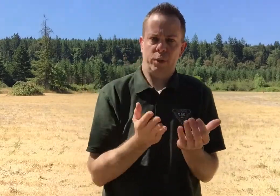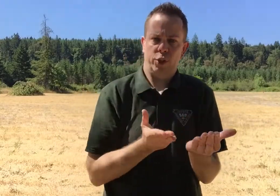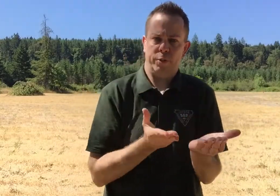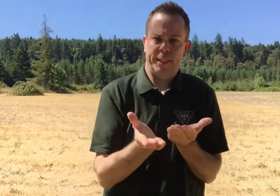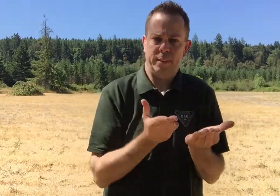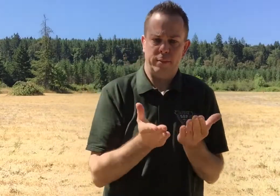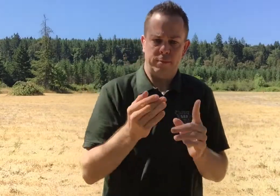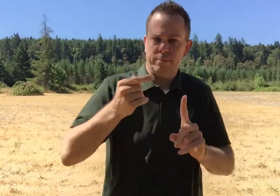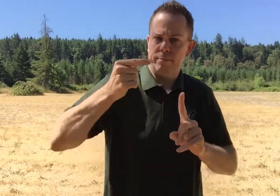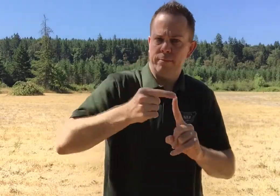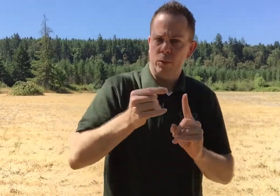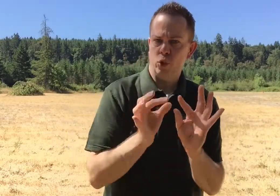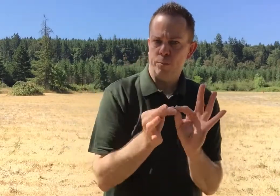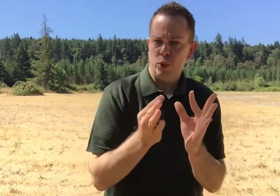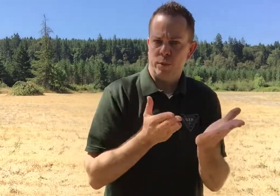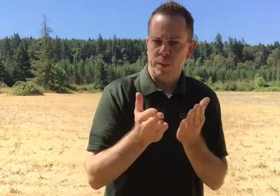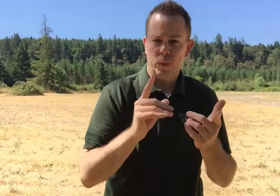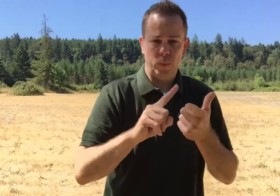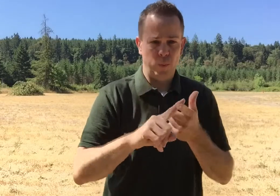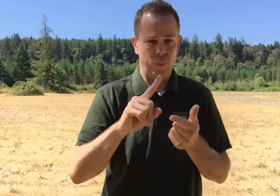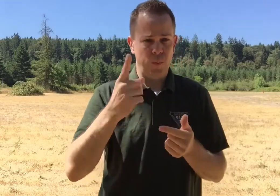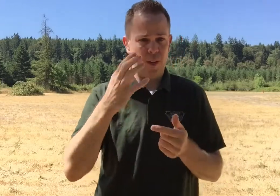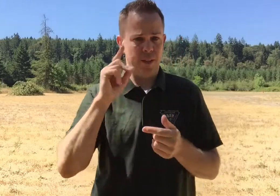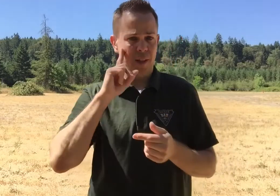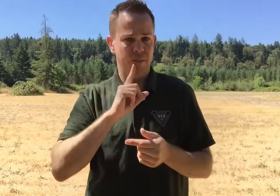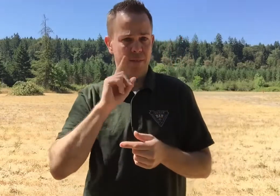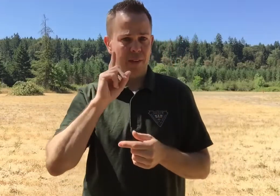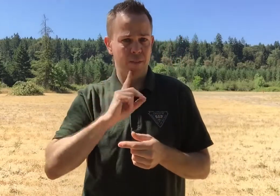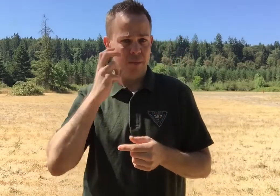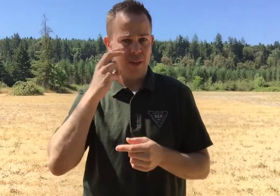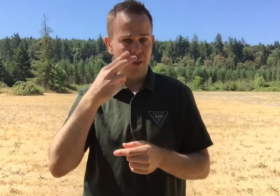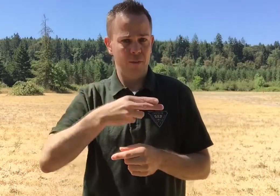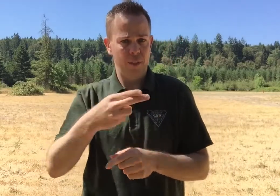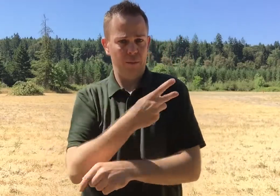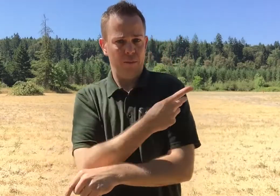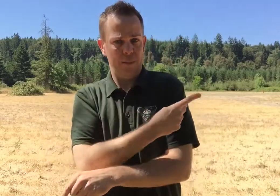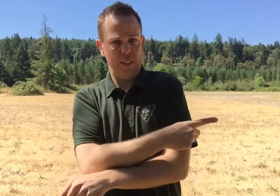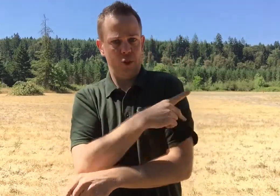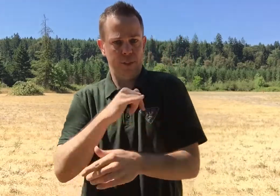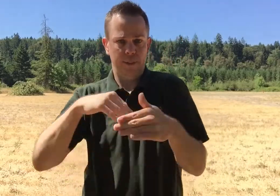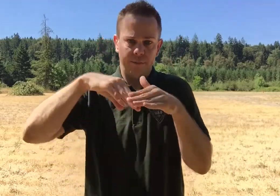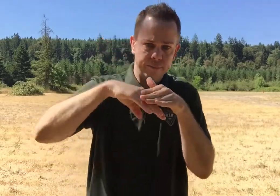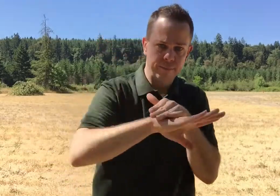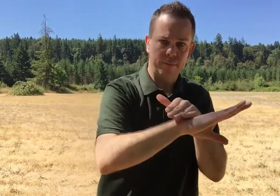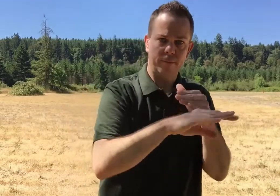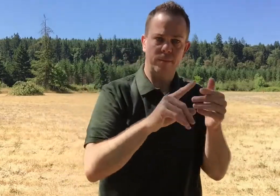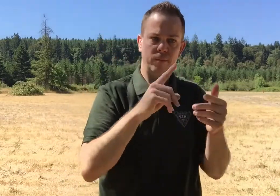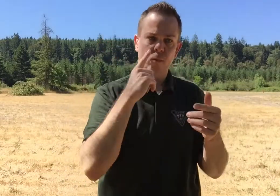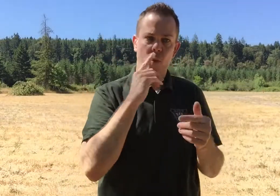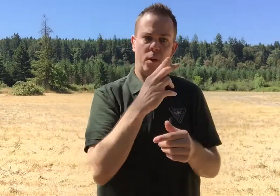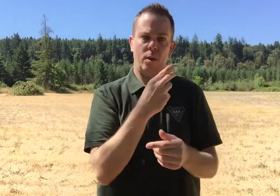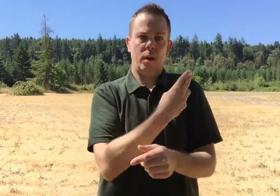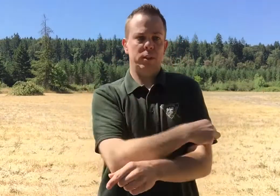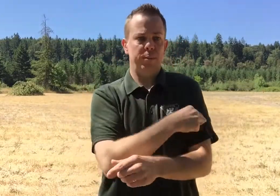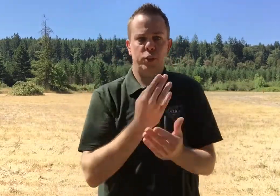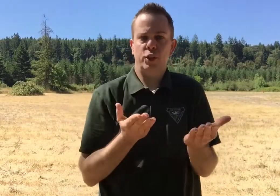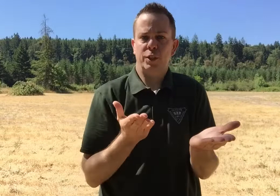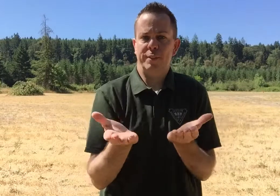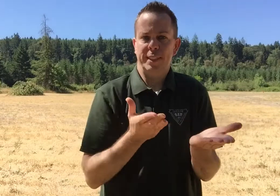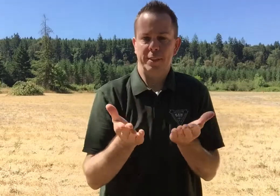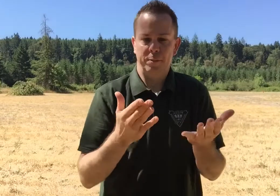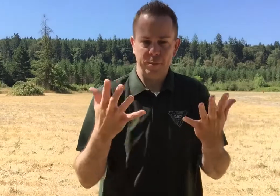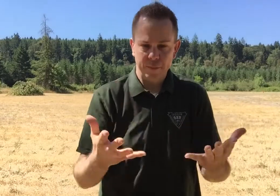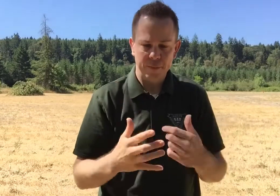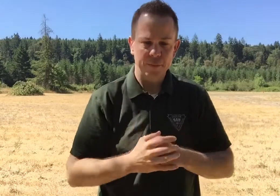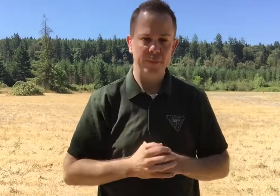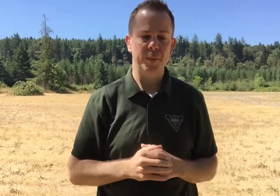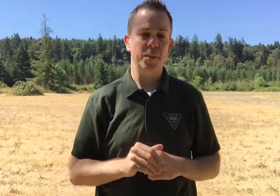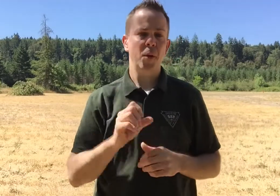seeking access to their hospital services.